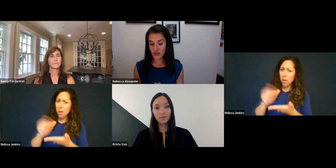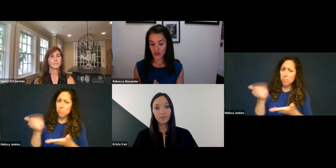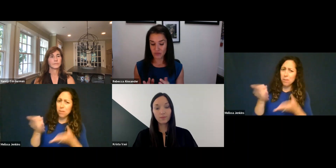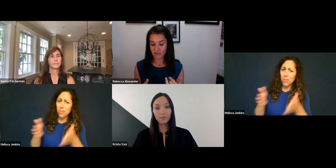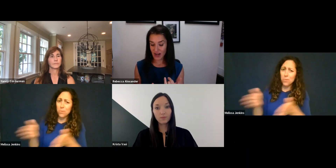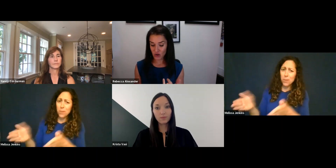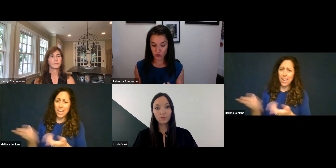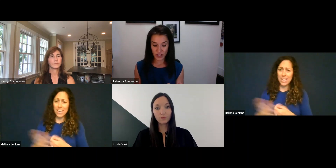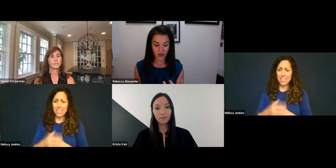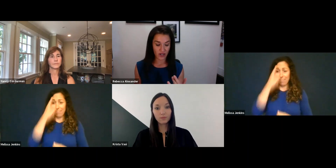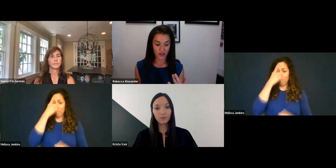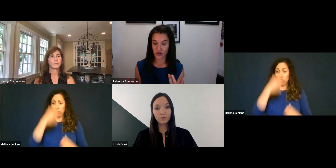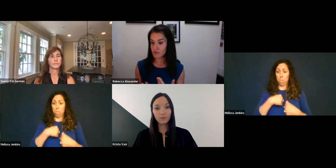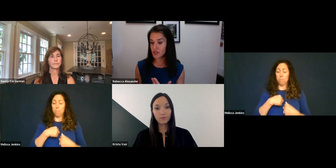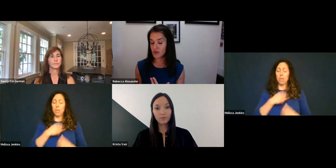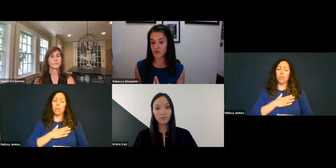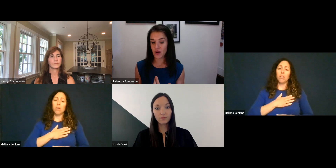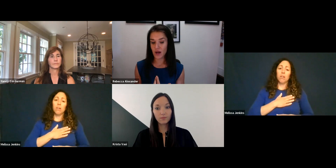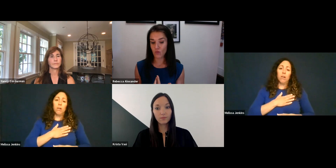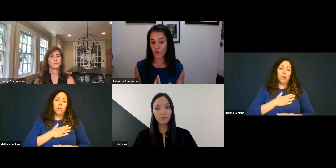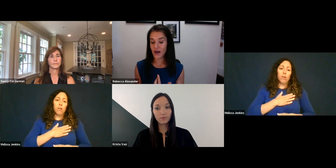In terms of my career, in terms of what